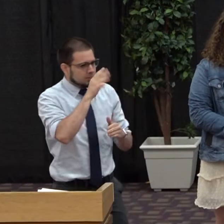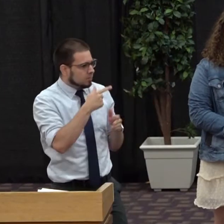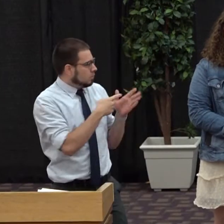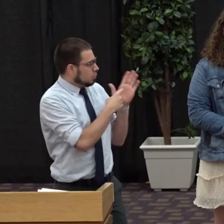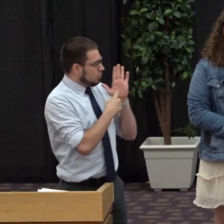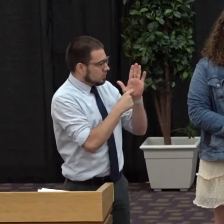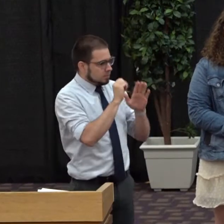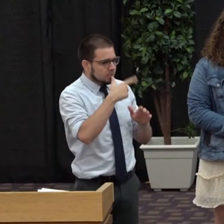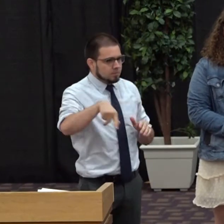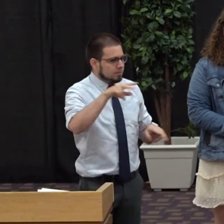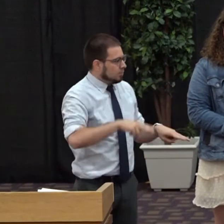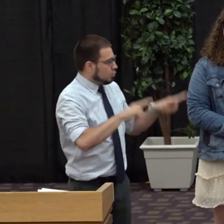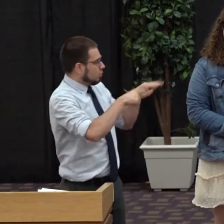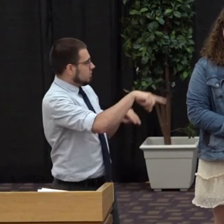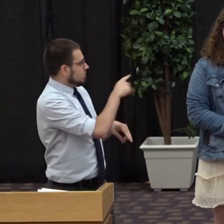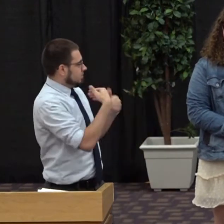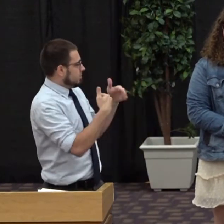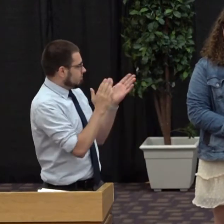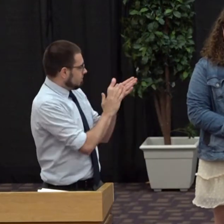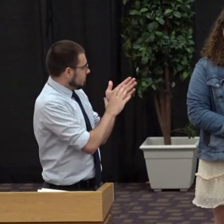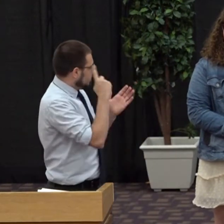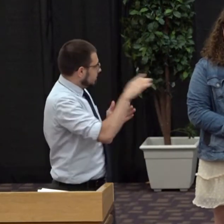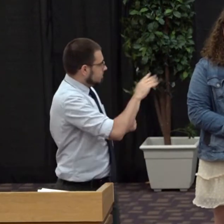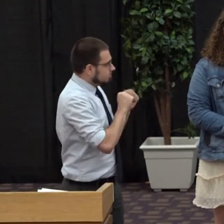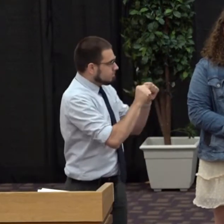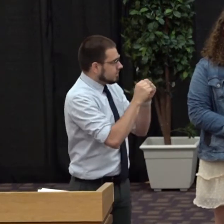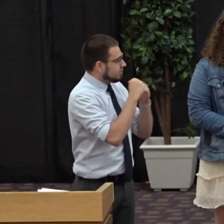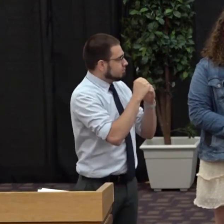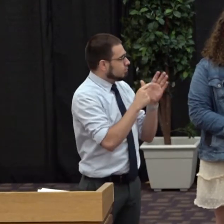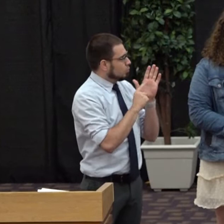But you guys were all leaders for SBG. And you're a role model. People look up to you.